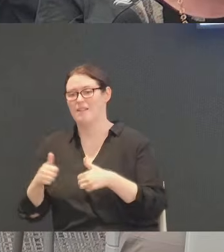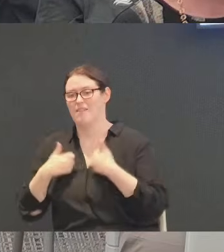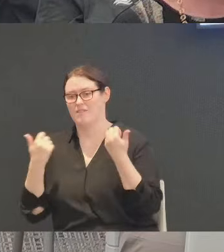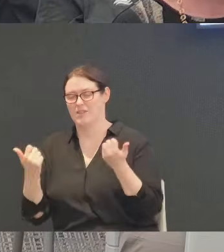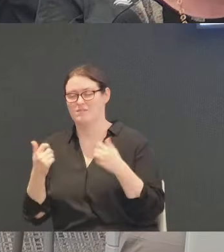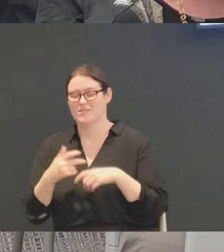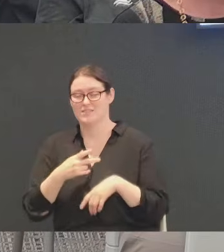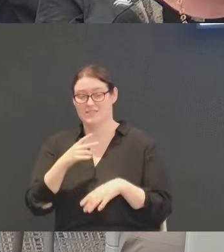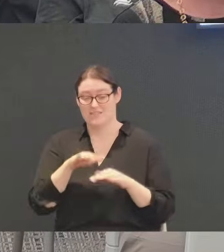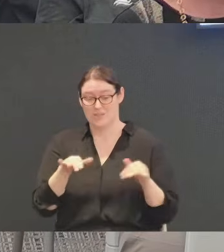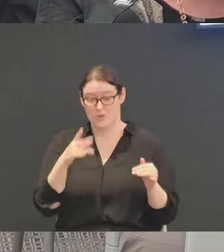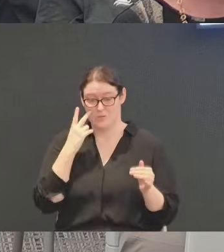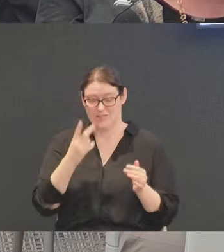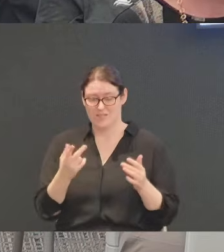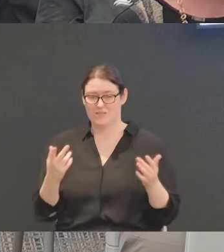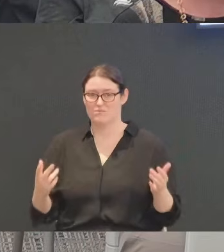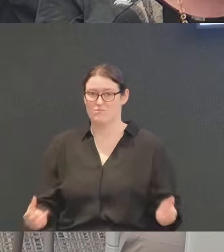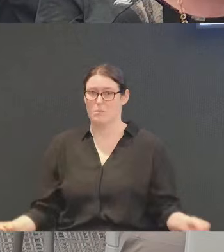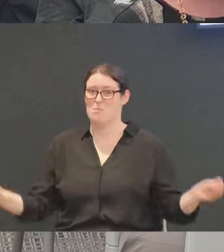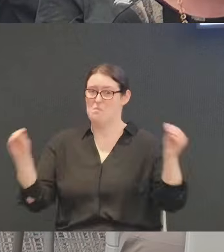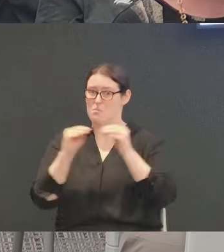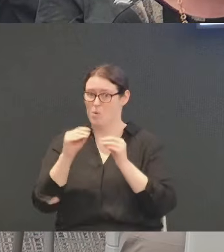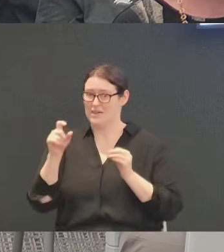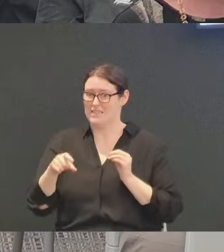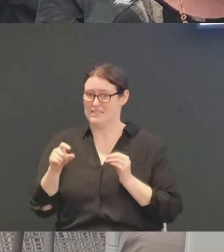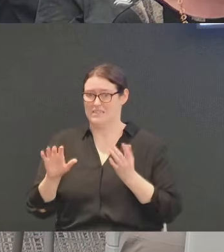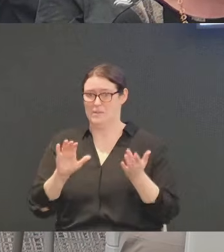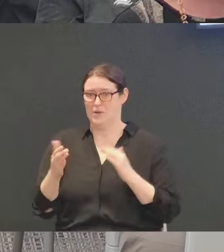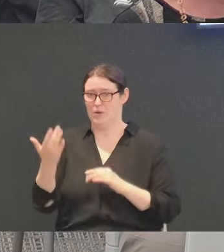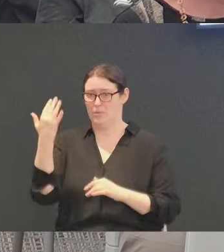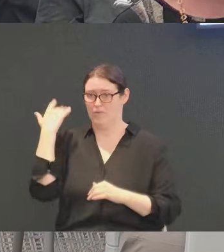into our program today have much higher needs than we have ever seen before. They are behind